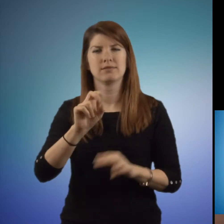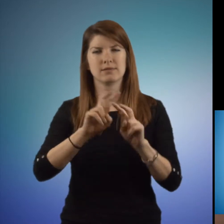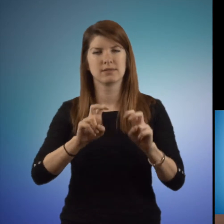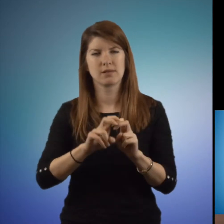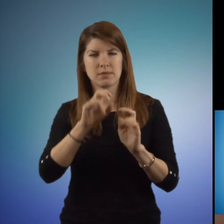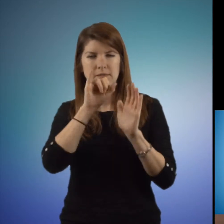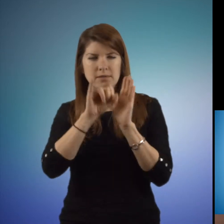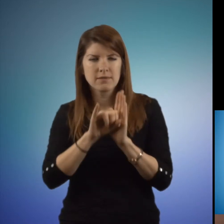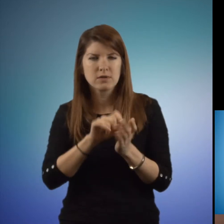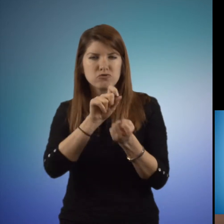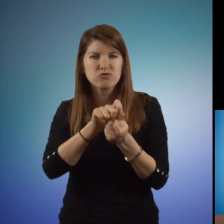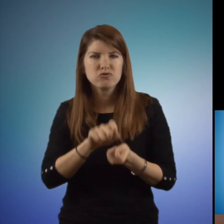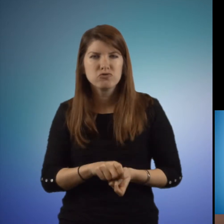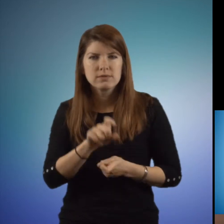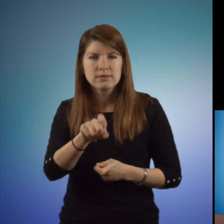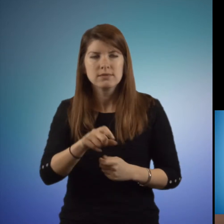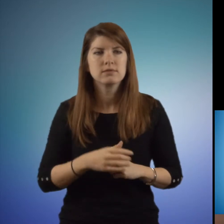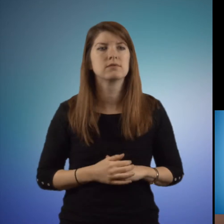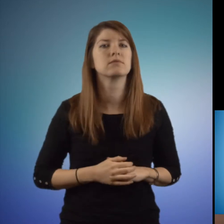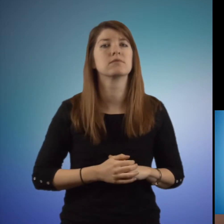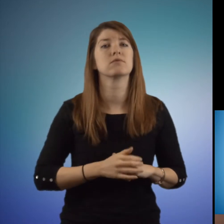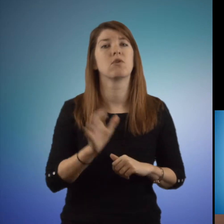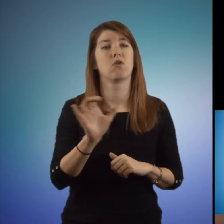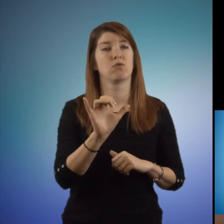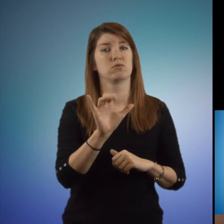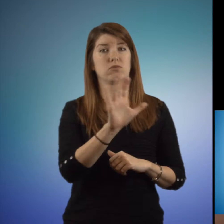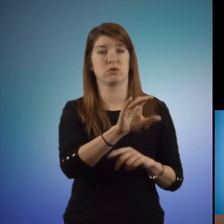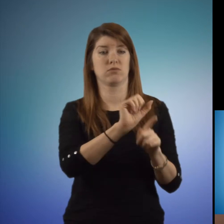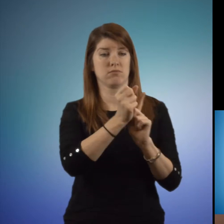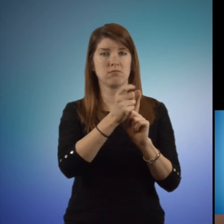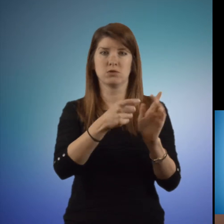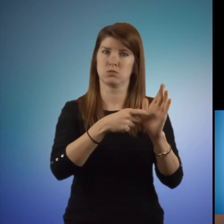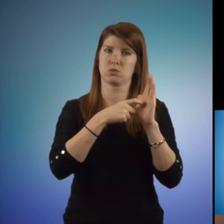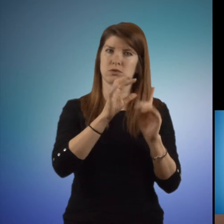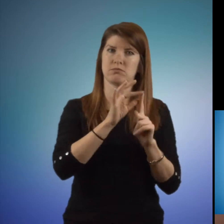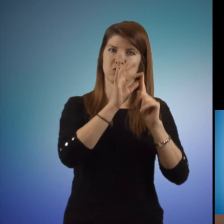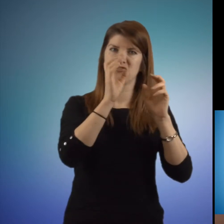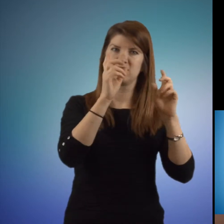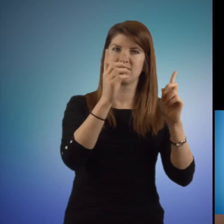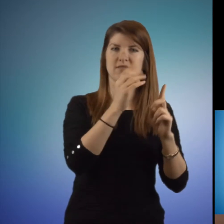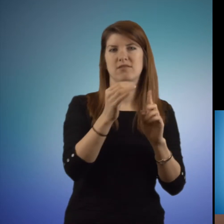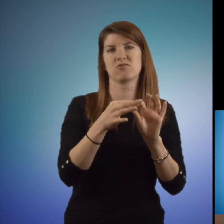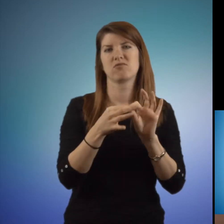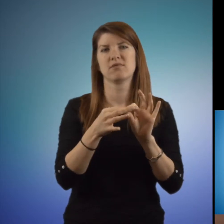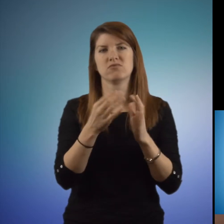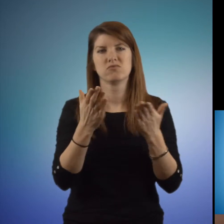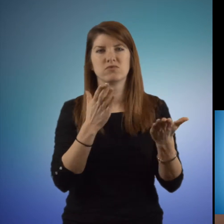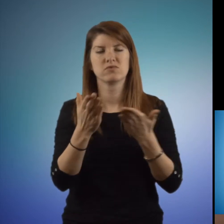And their status needs to require special education and related services in order to address their needs.